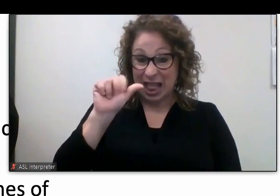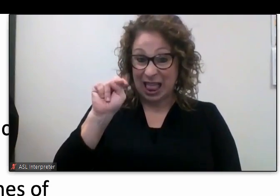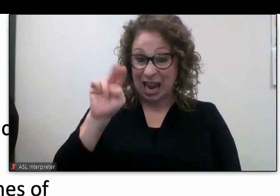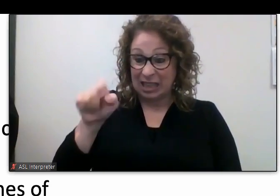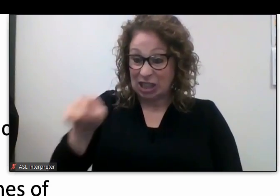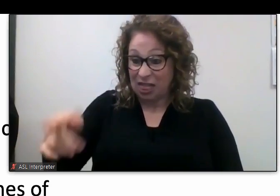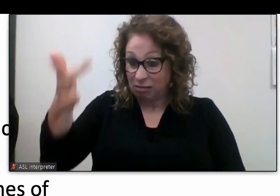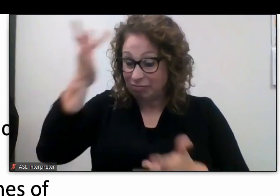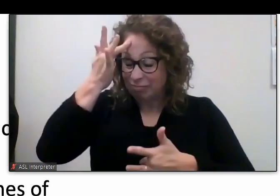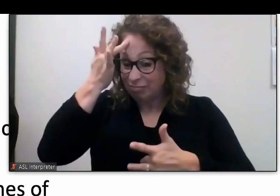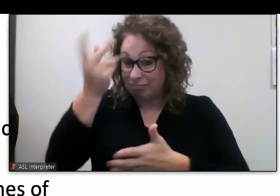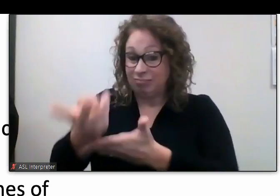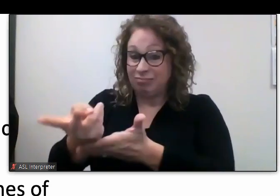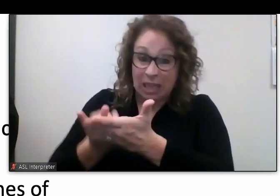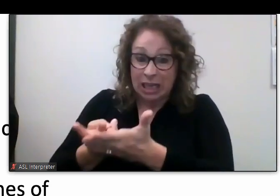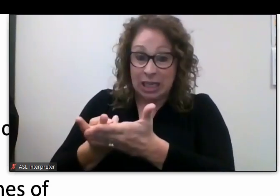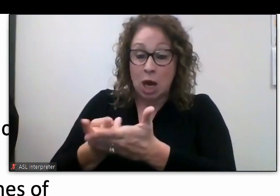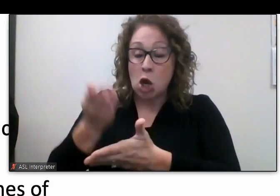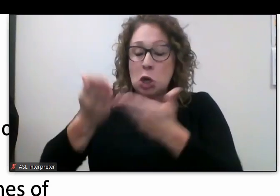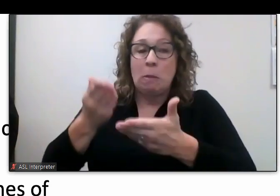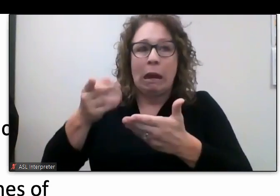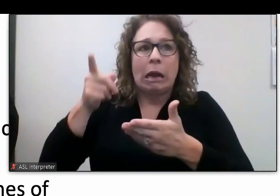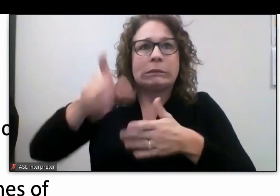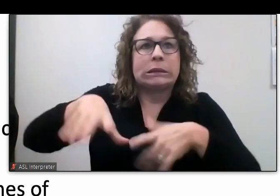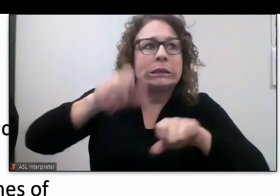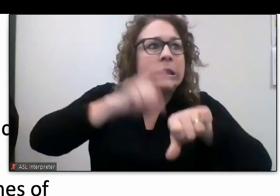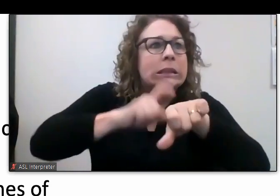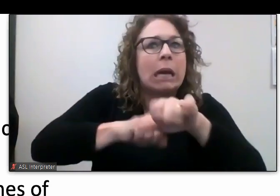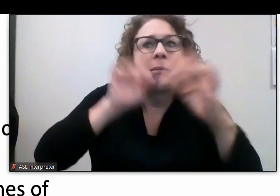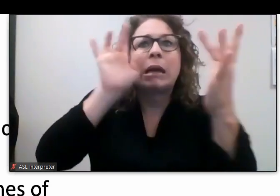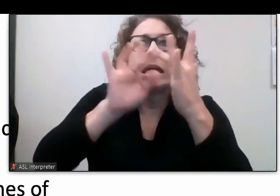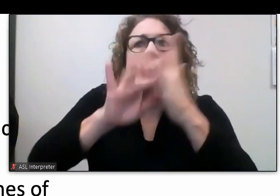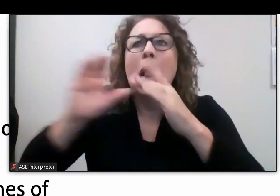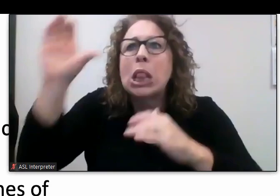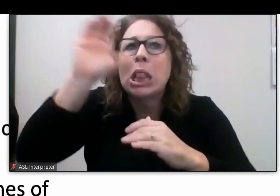then you might have to spend more time contacting other interpreters to find somebody